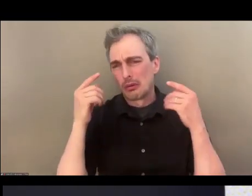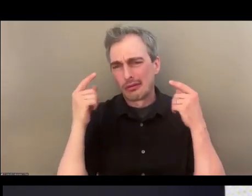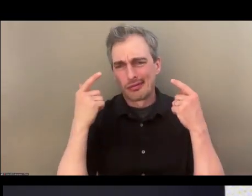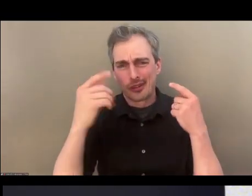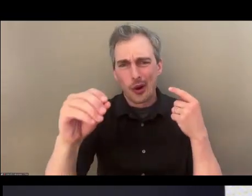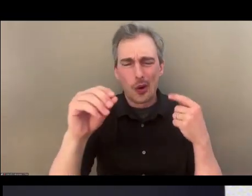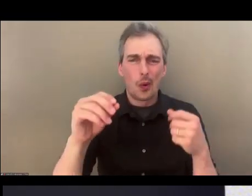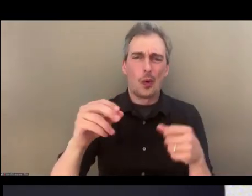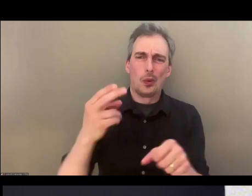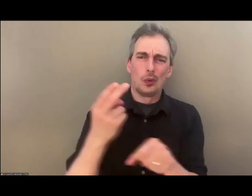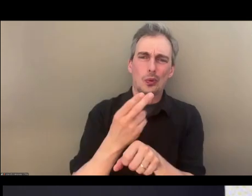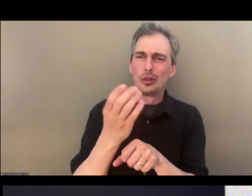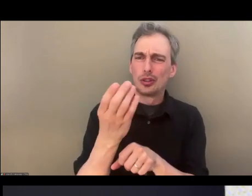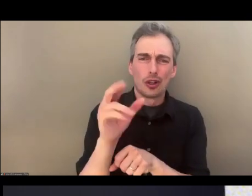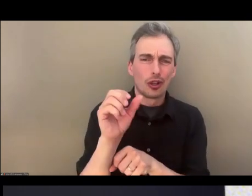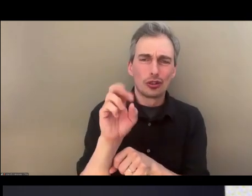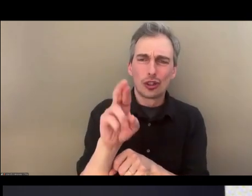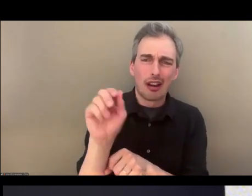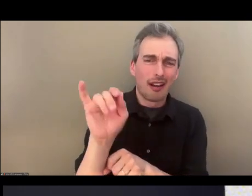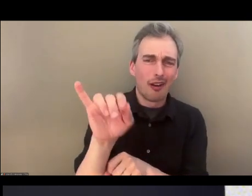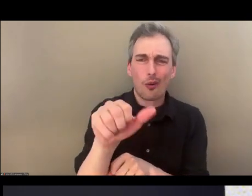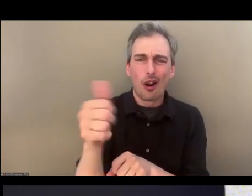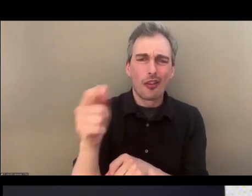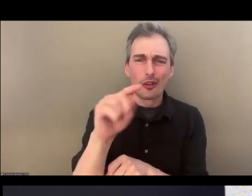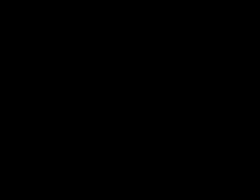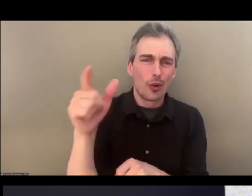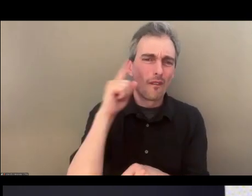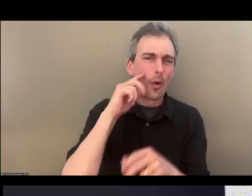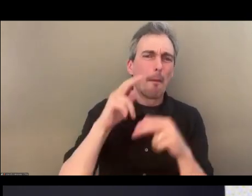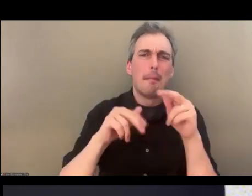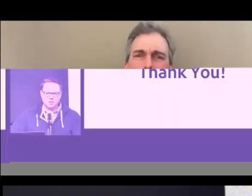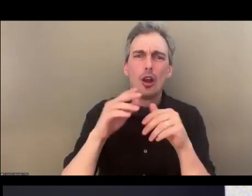And keep going at it until it works. Which is what I did. So thank you.